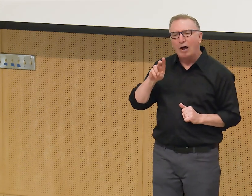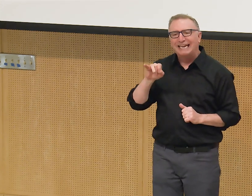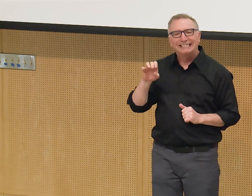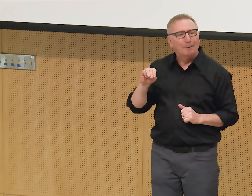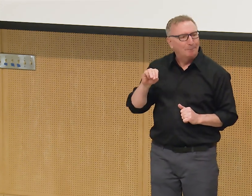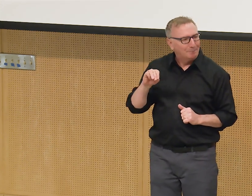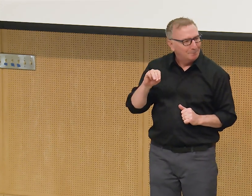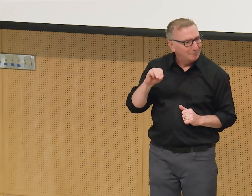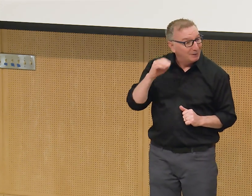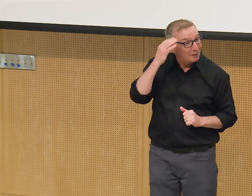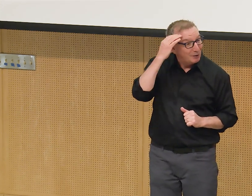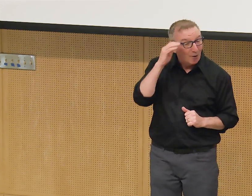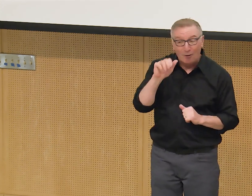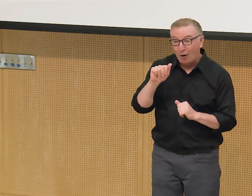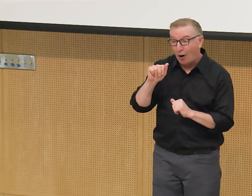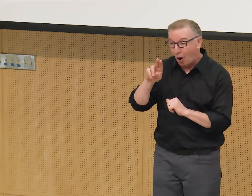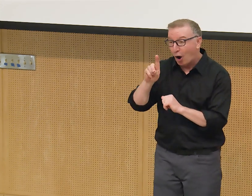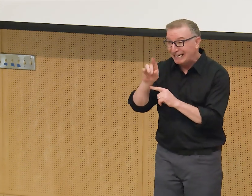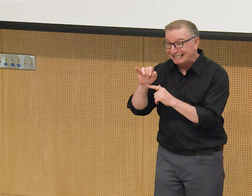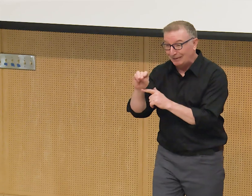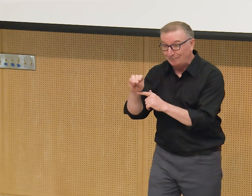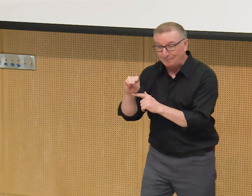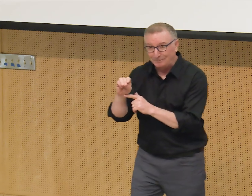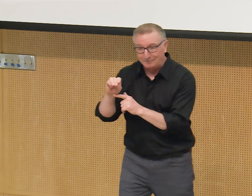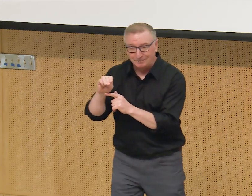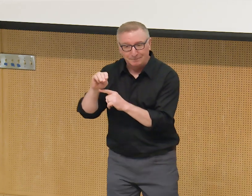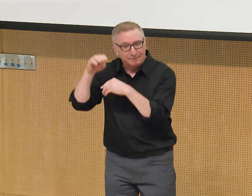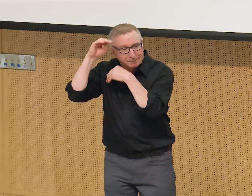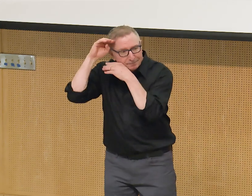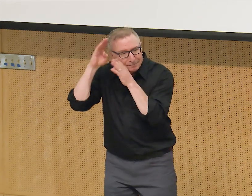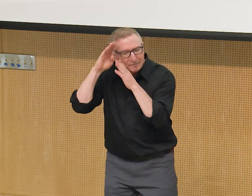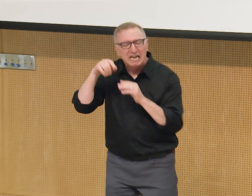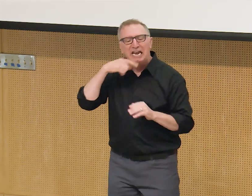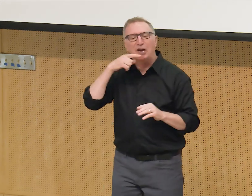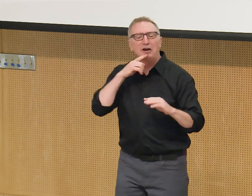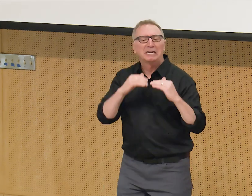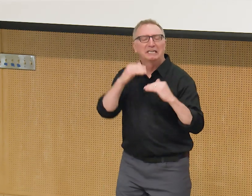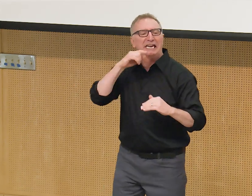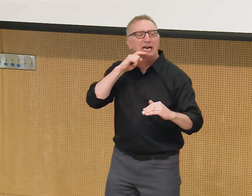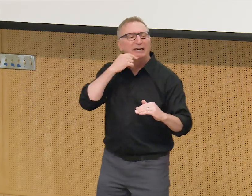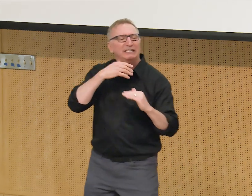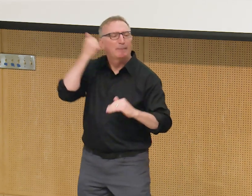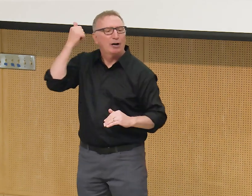and helped me acknowledge my audism. I'm not sure if you know what audism is.